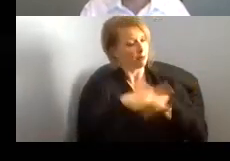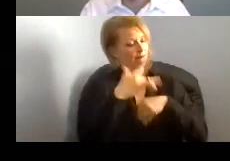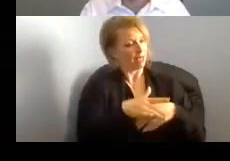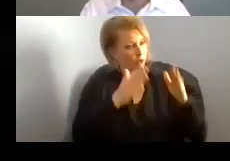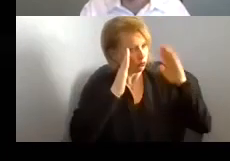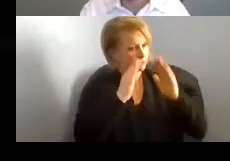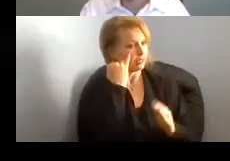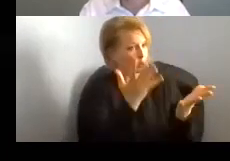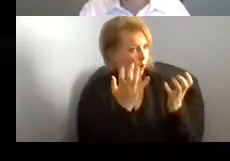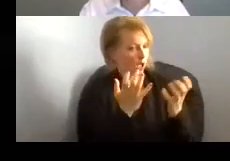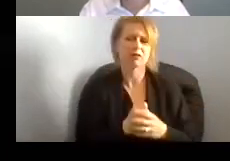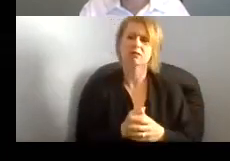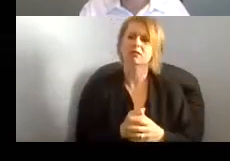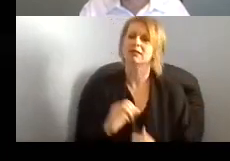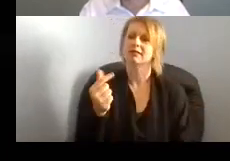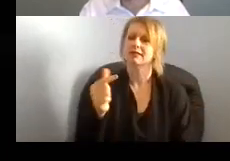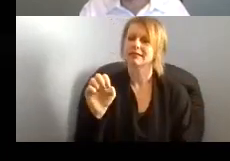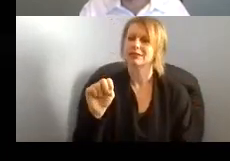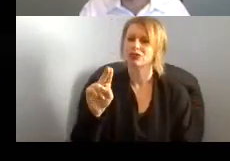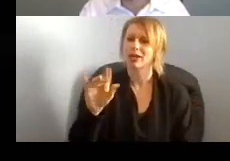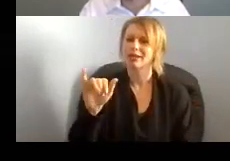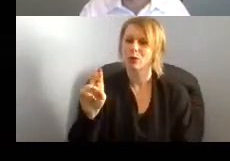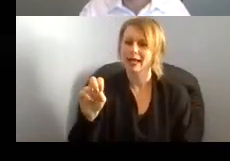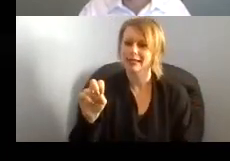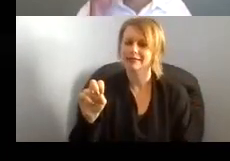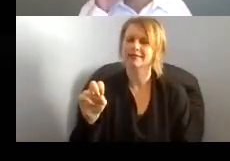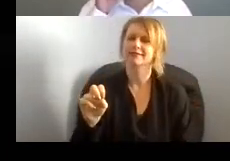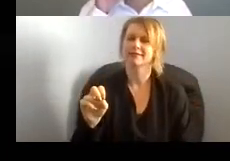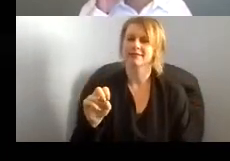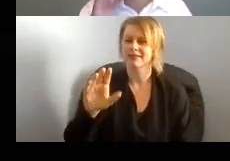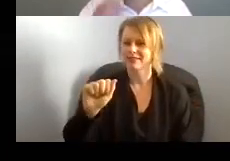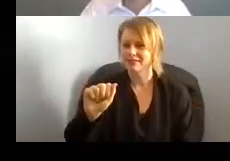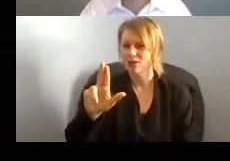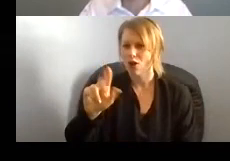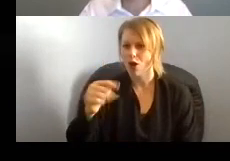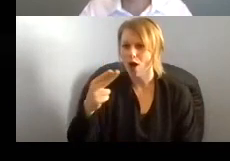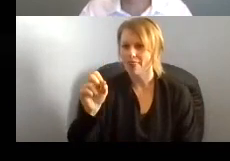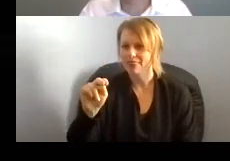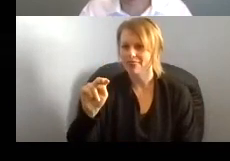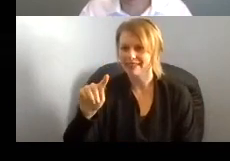Be genuine. Children can tell when adults are authentic in their communications. If the child tells you that his uncle died,